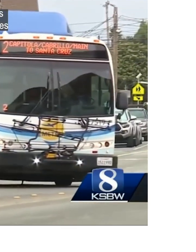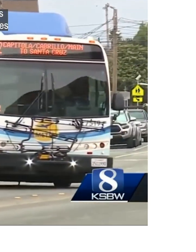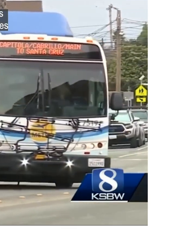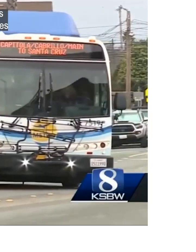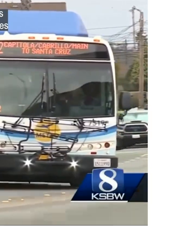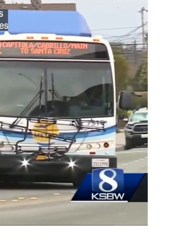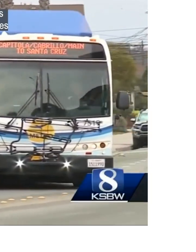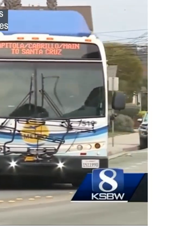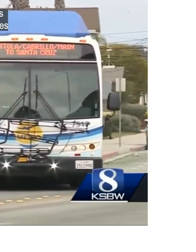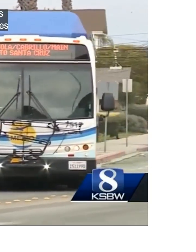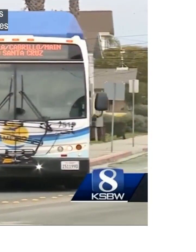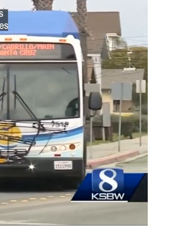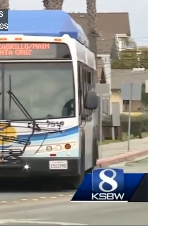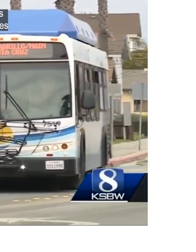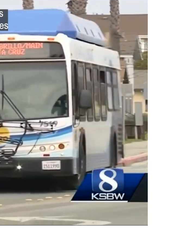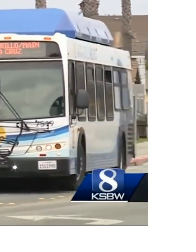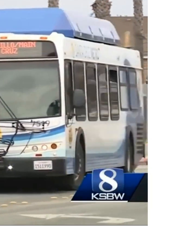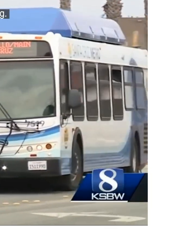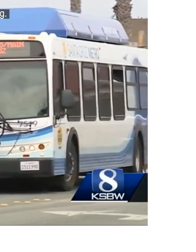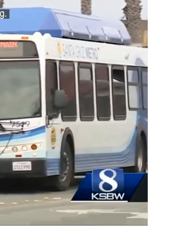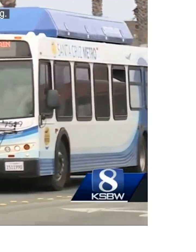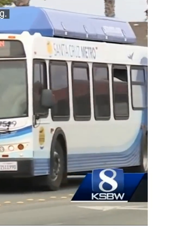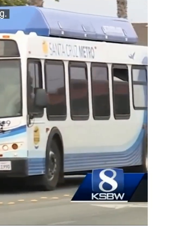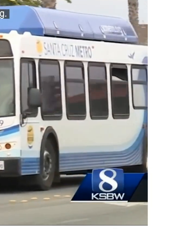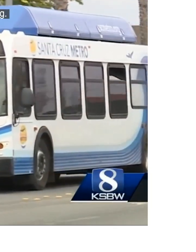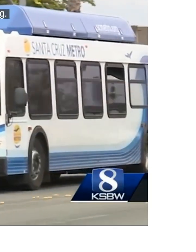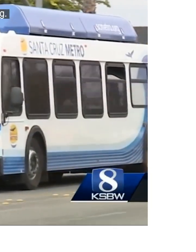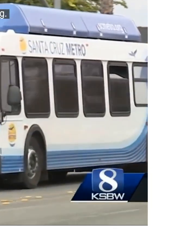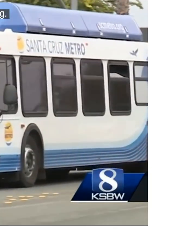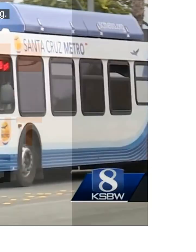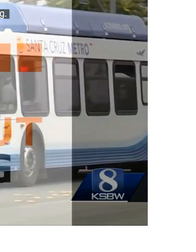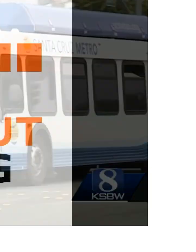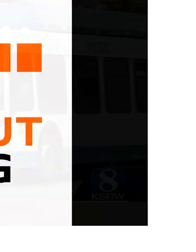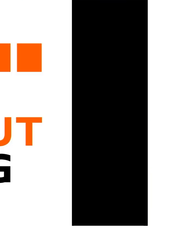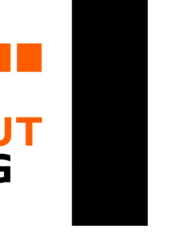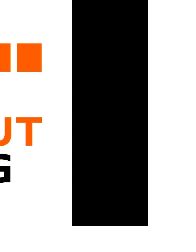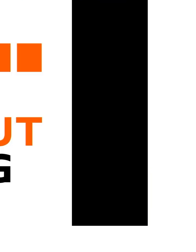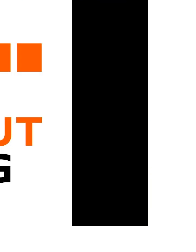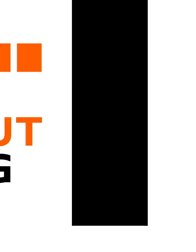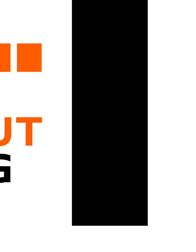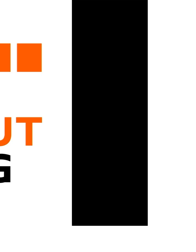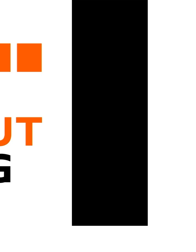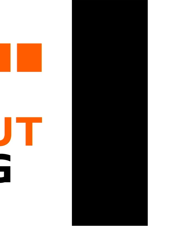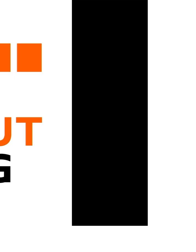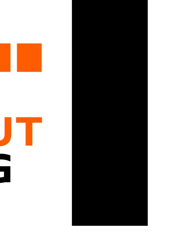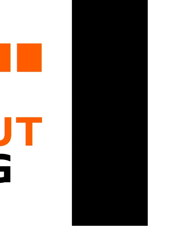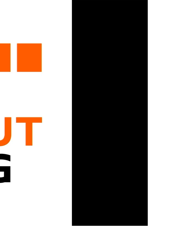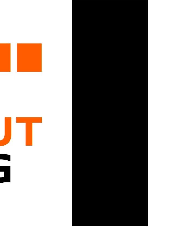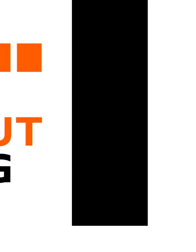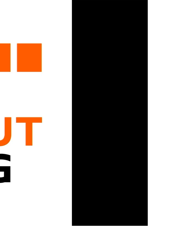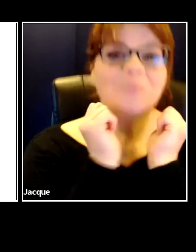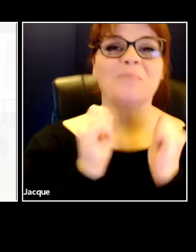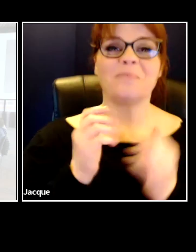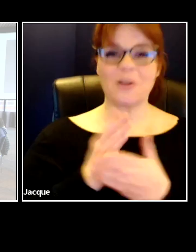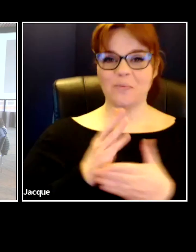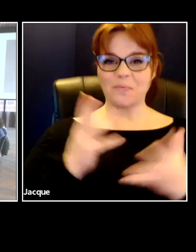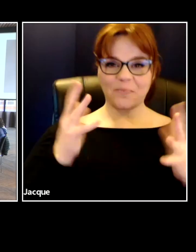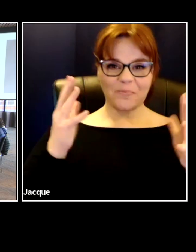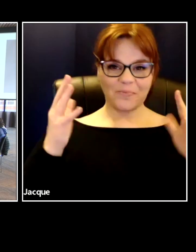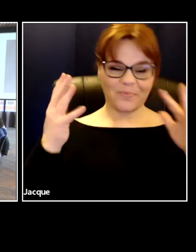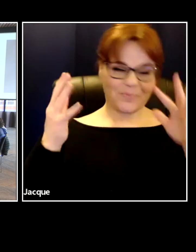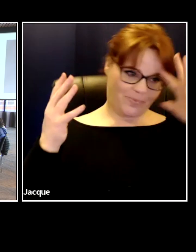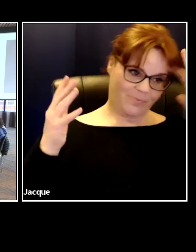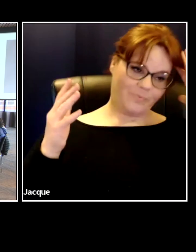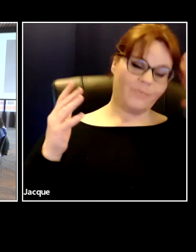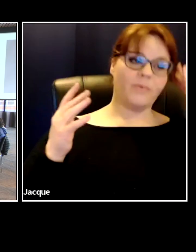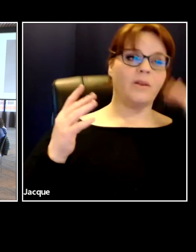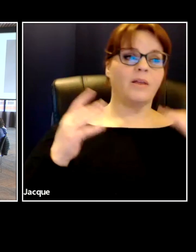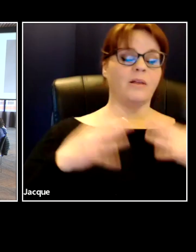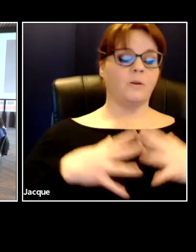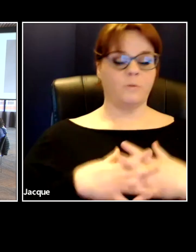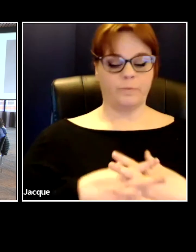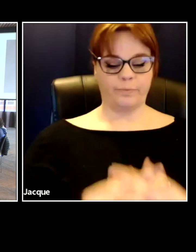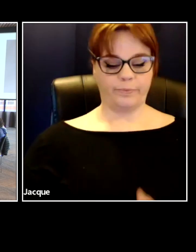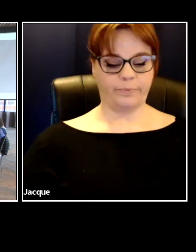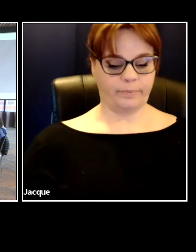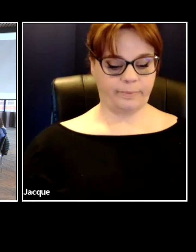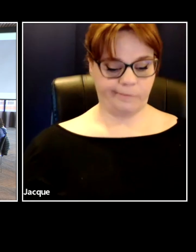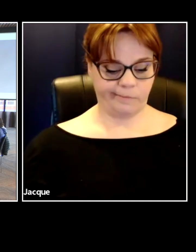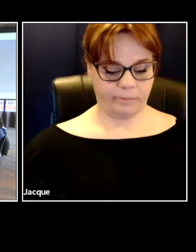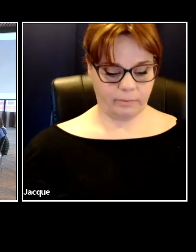hopes of remembering their own experiences when voting on infrastructure funding. All right.